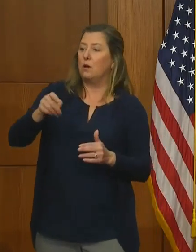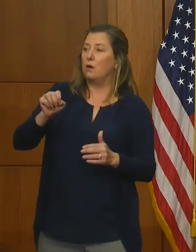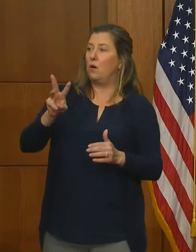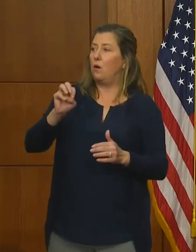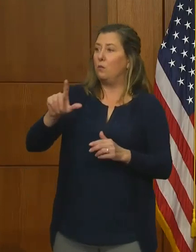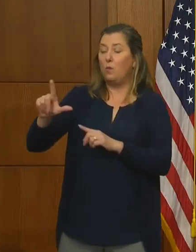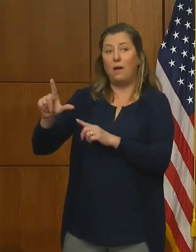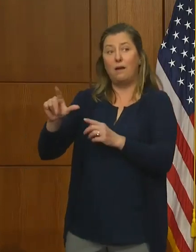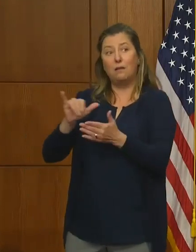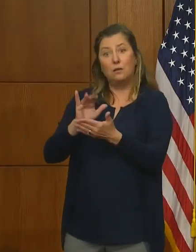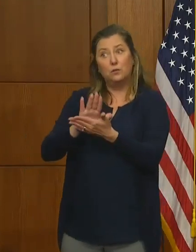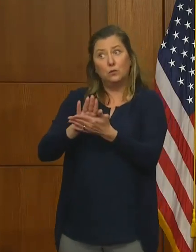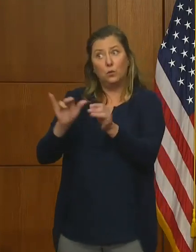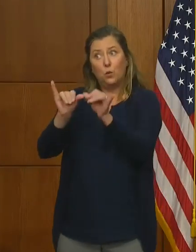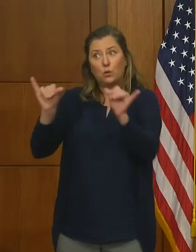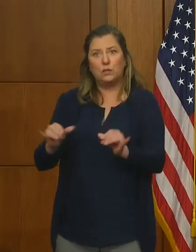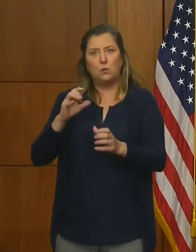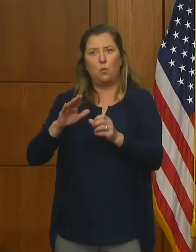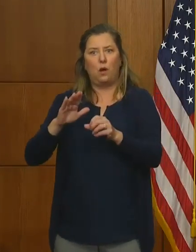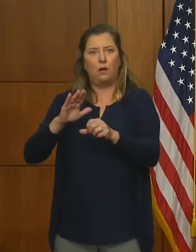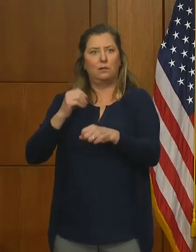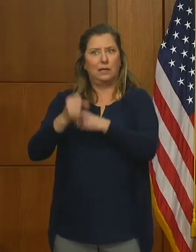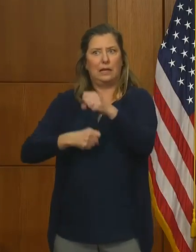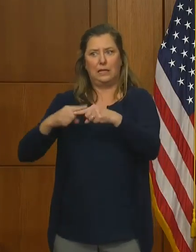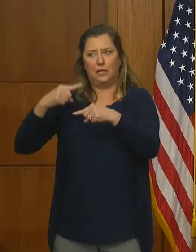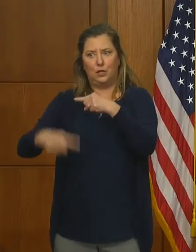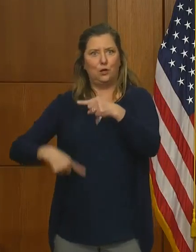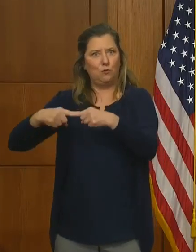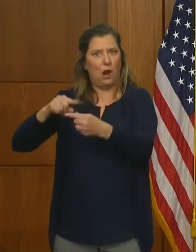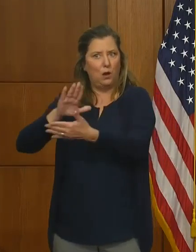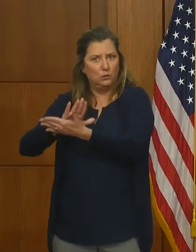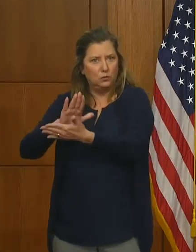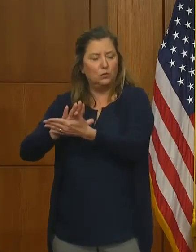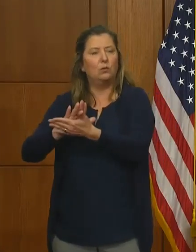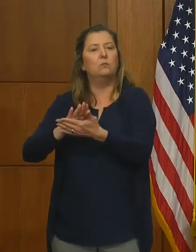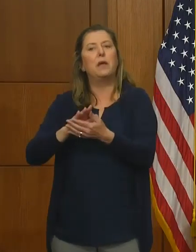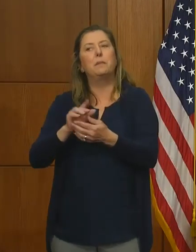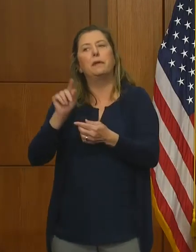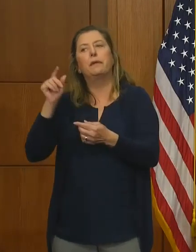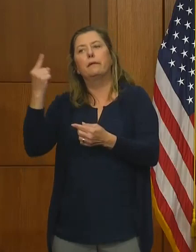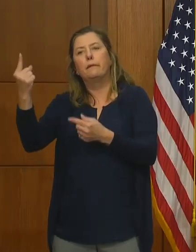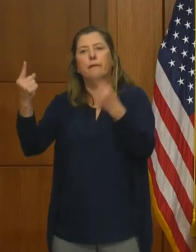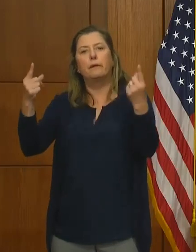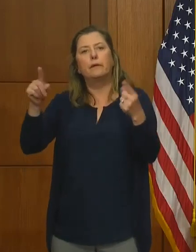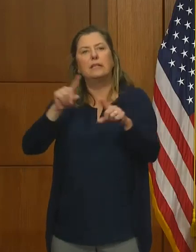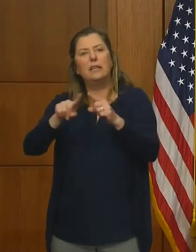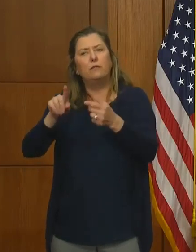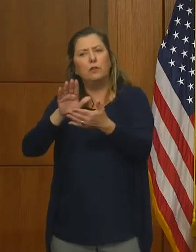REAL I KNOW YOU SAID YOU TO GETS REAL. BY LATE OR EARLY. I DON'T HOLD ALL THE ANTI SCHOOLS